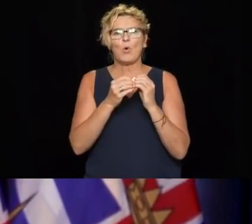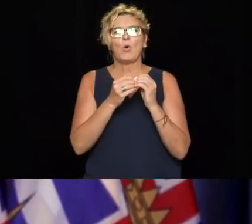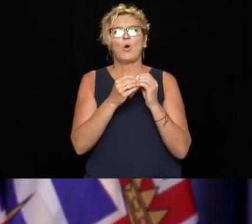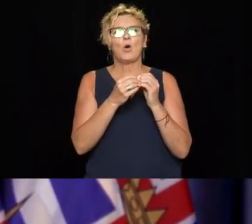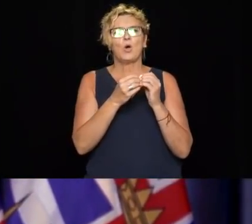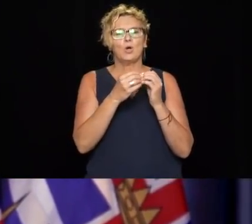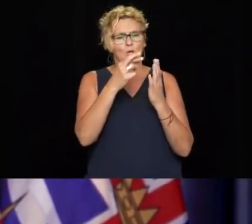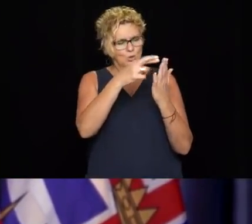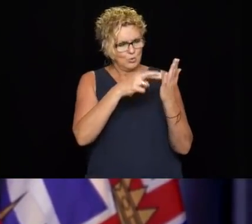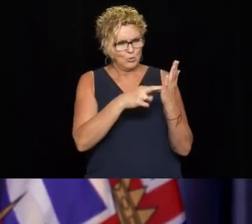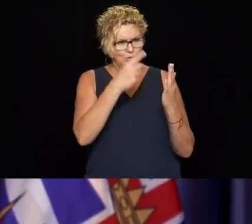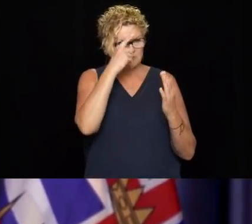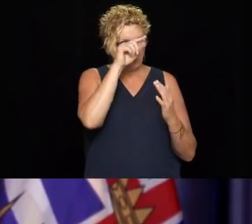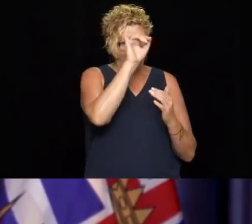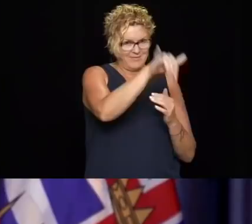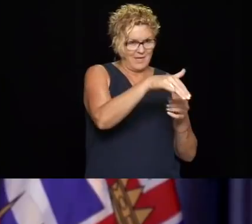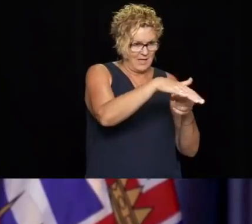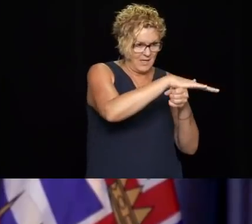we could in the future see a regional approach to restrictions.